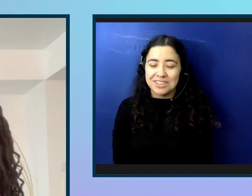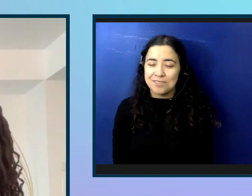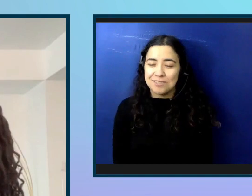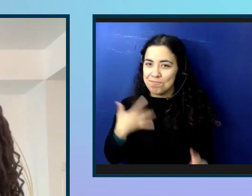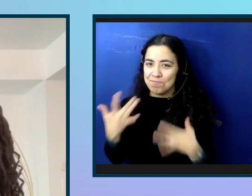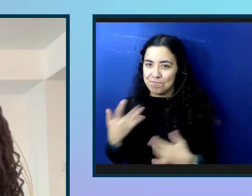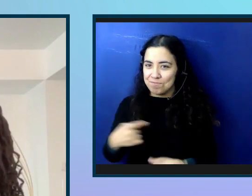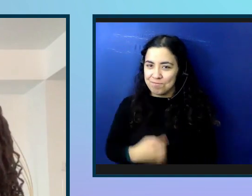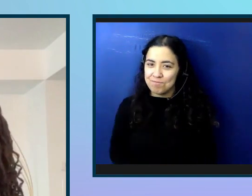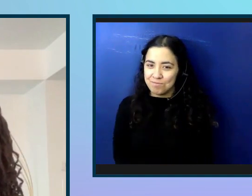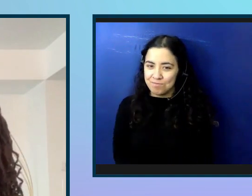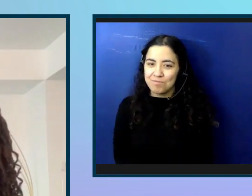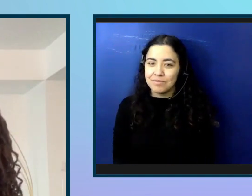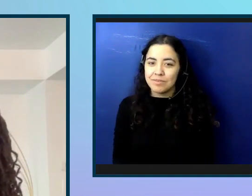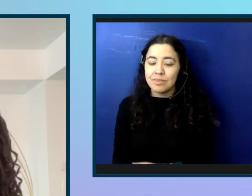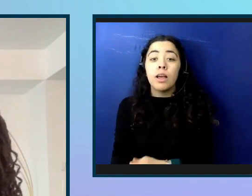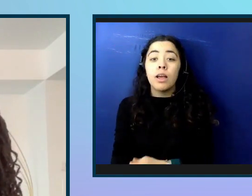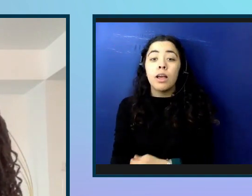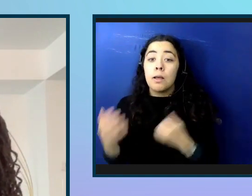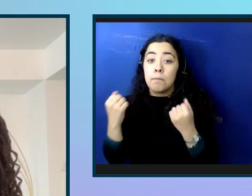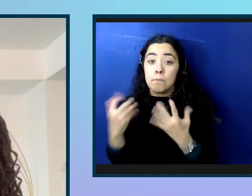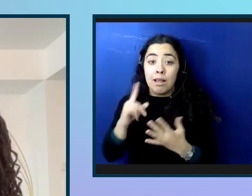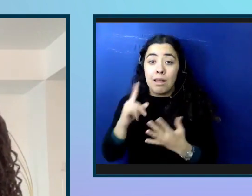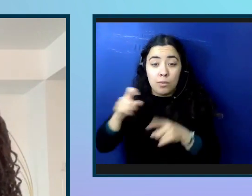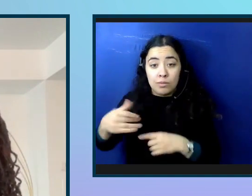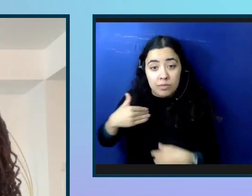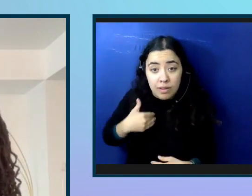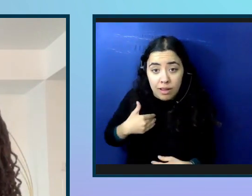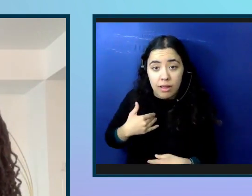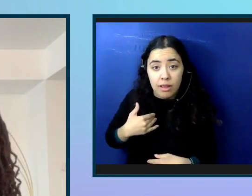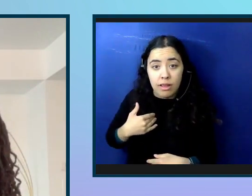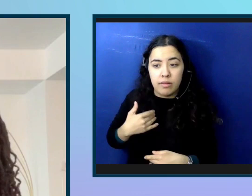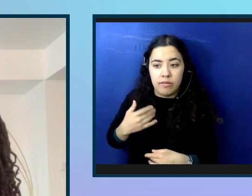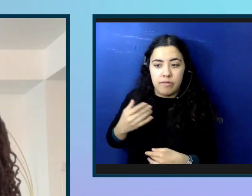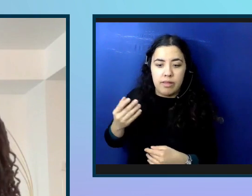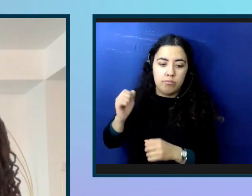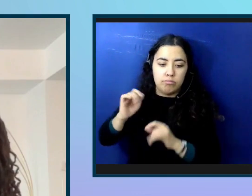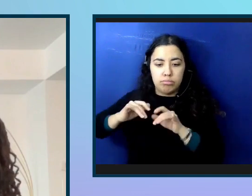So we've got a lot of questions that have come in, so let's how about you and I just kind of work through them